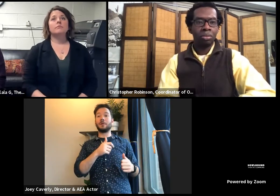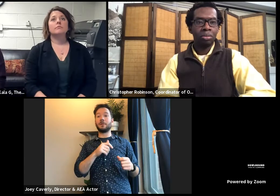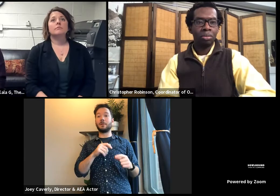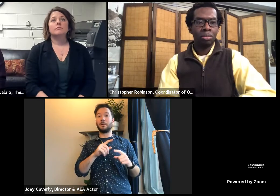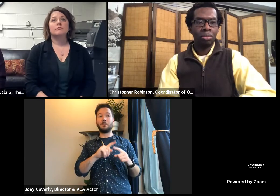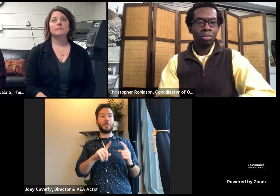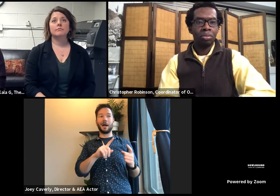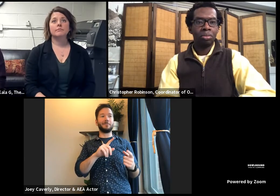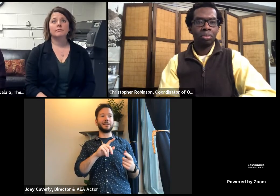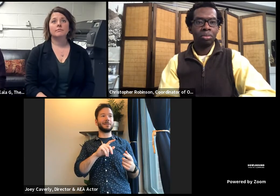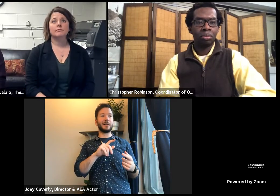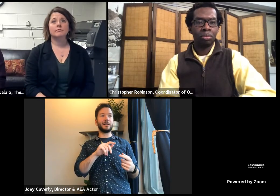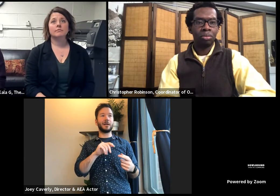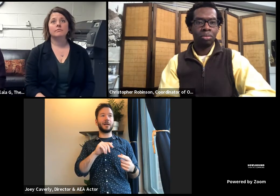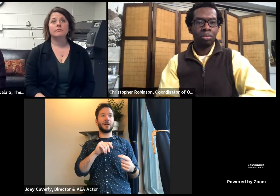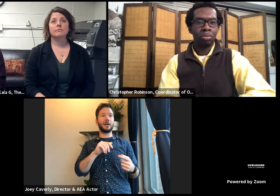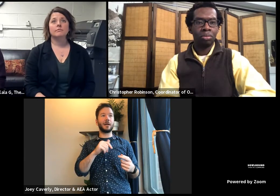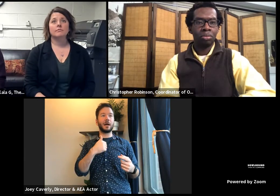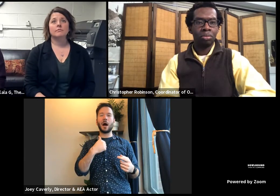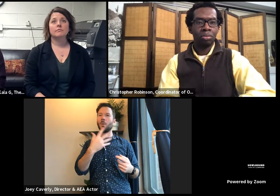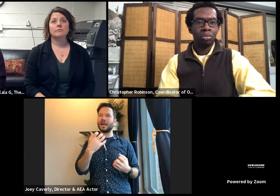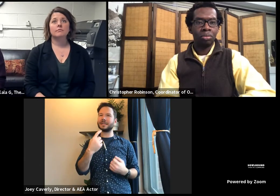has allows us to enter into the field of the arts,